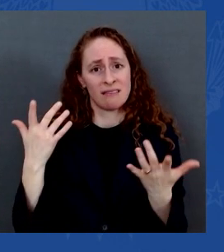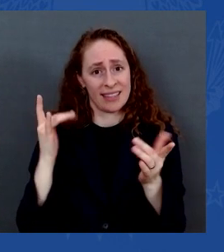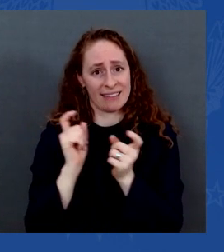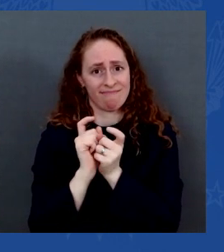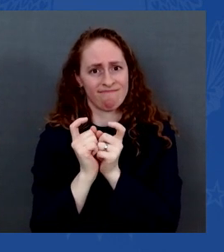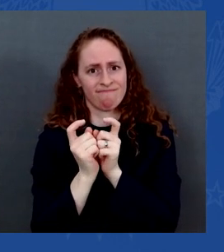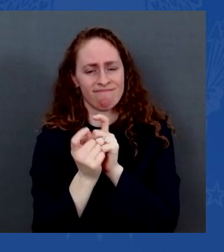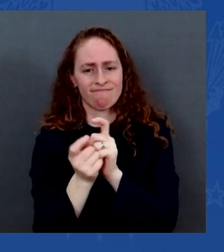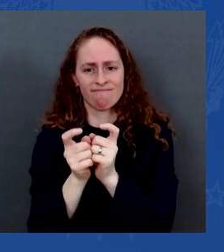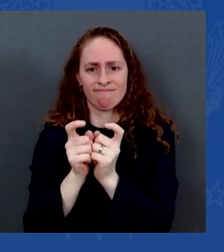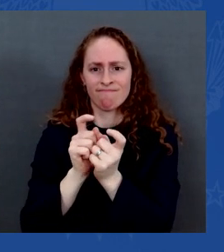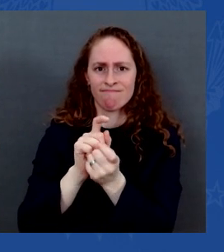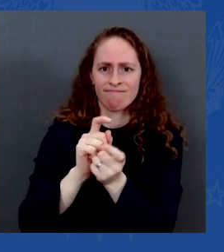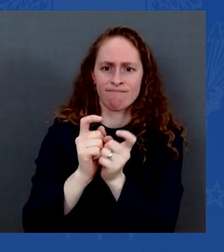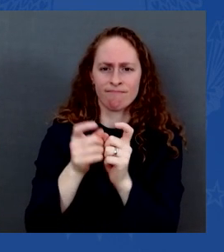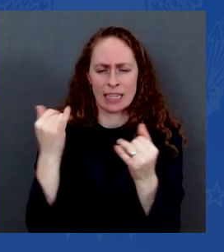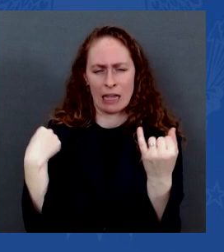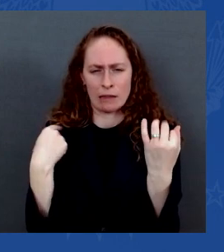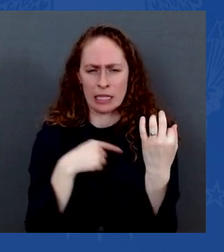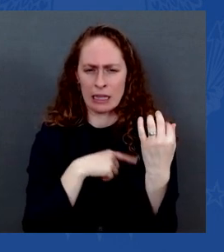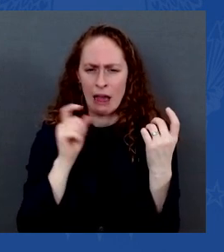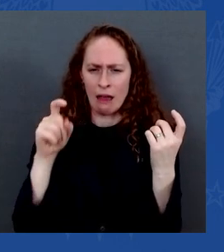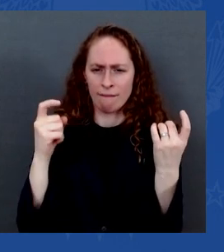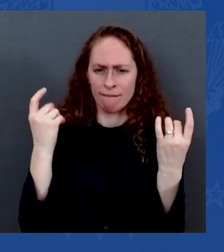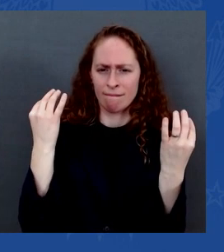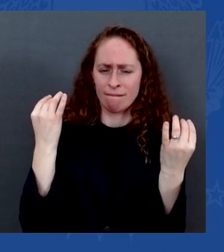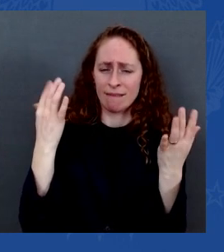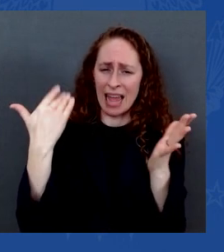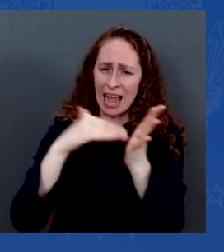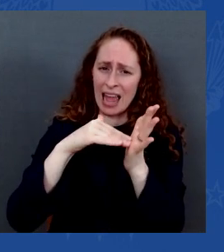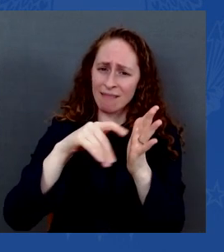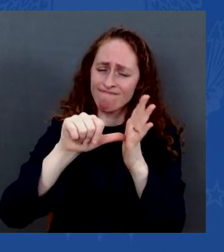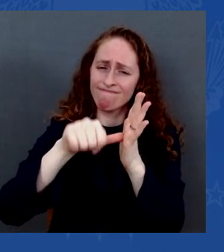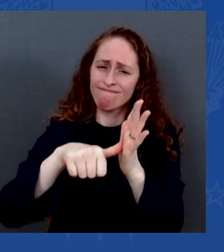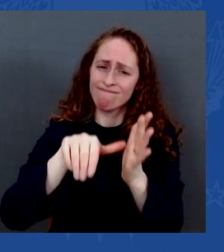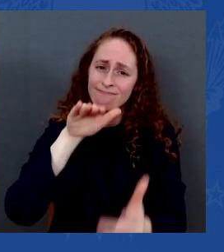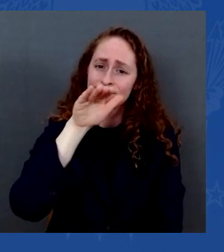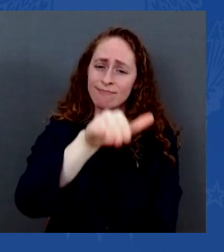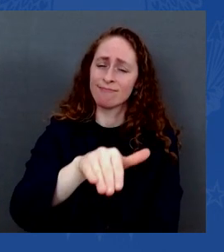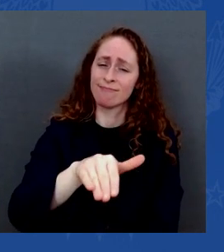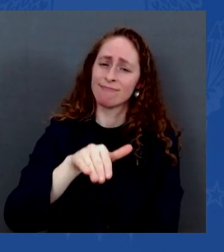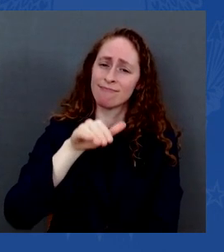It's the only responsible thing to do. And those who are not vaccinated are causing hospitals